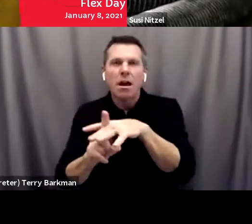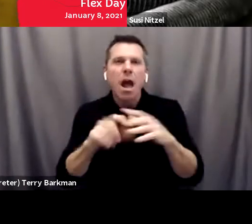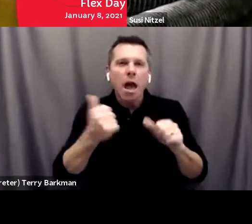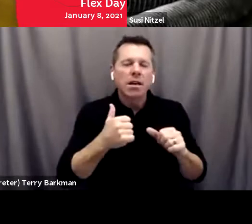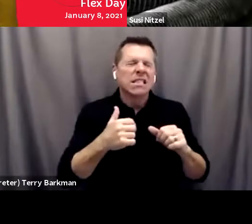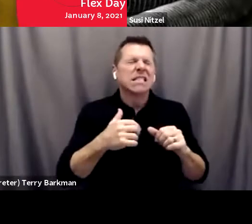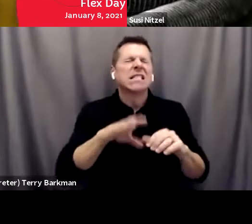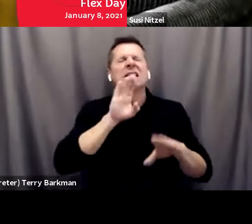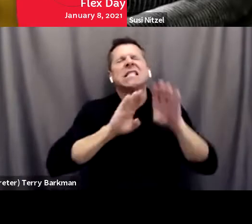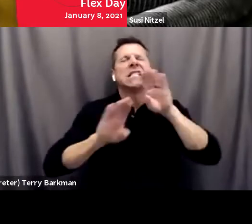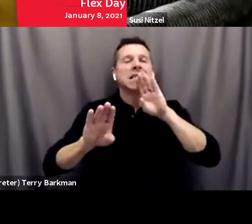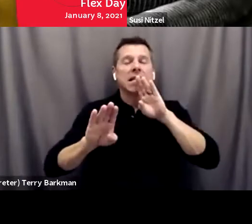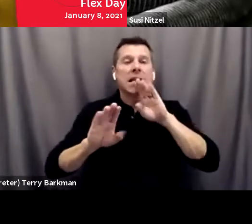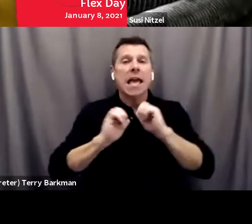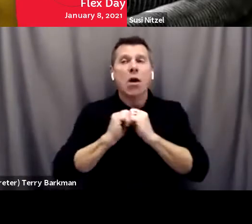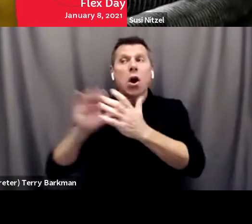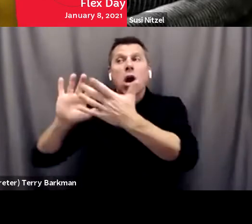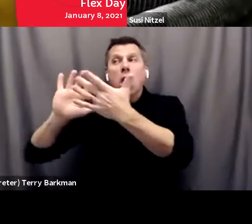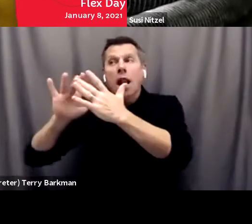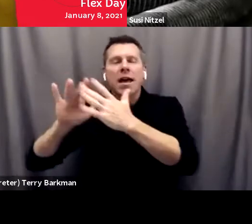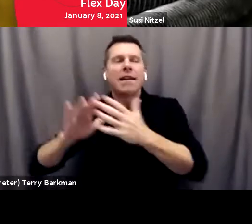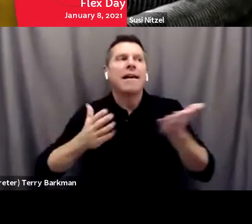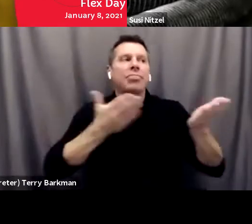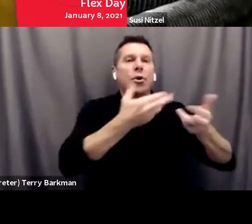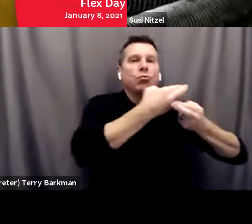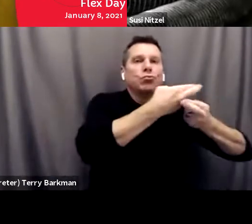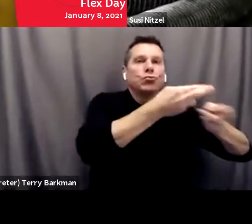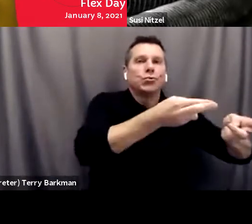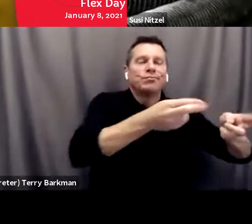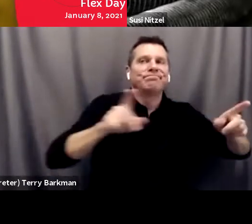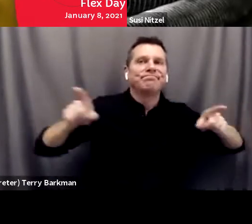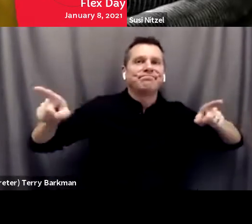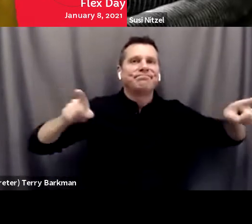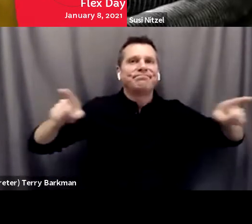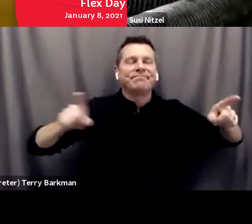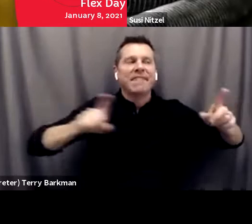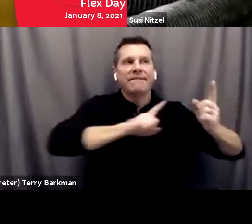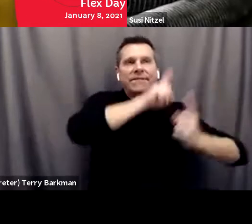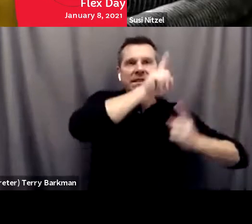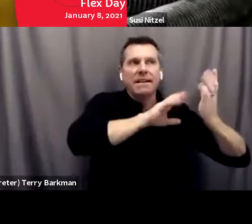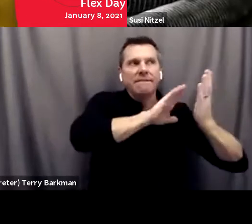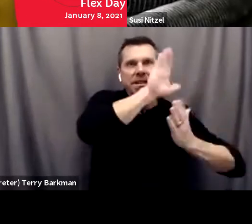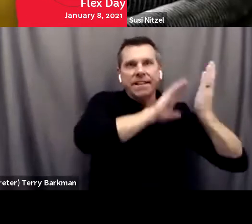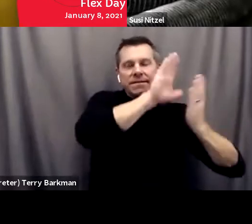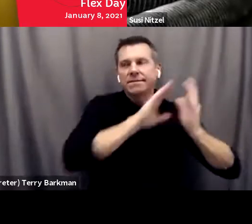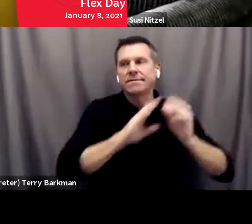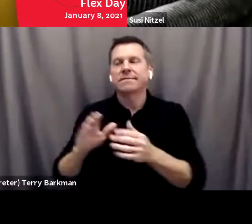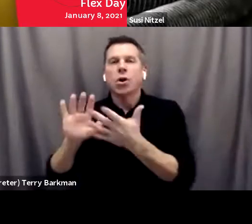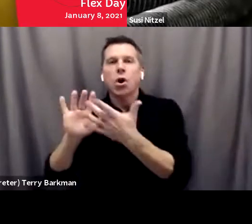the differences between an online instructional experience and a face to face instructional experience. Jerry is saying